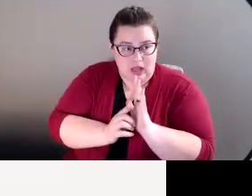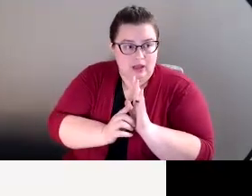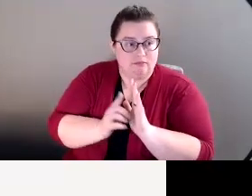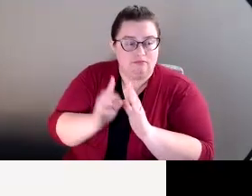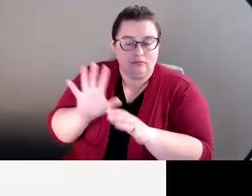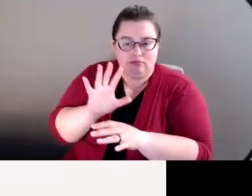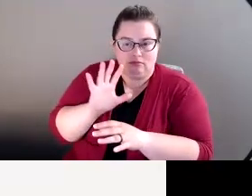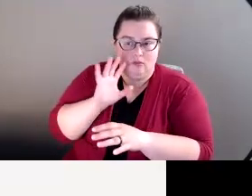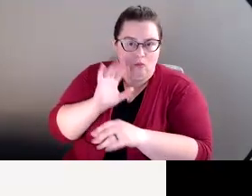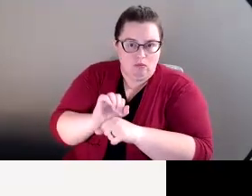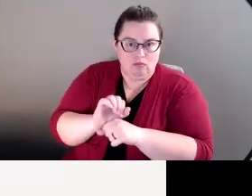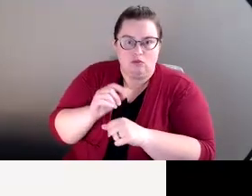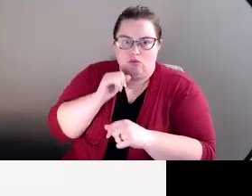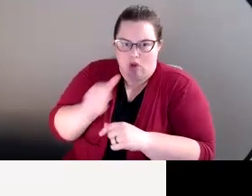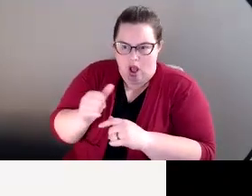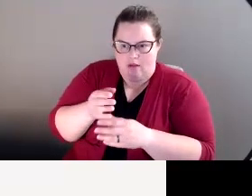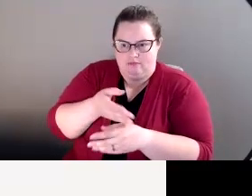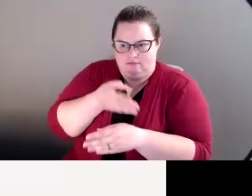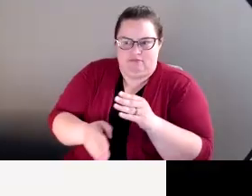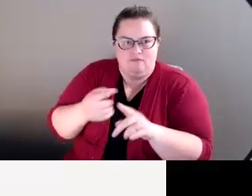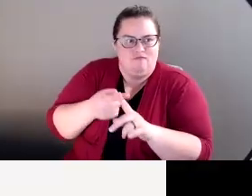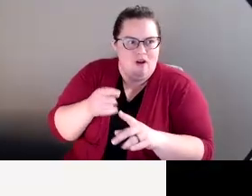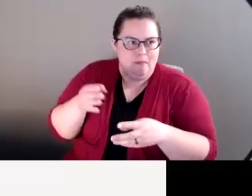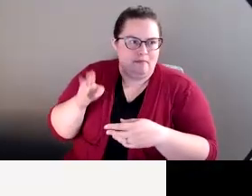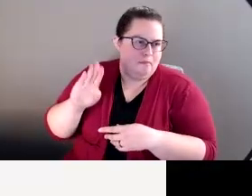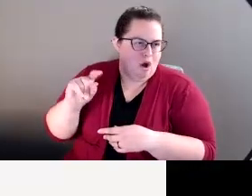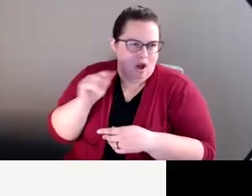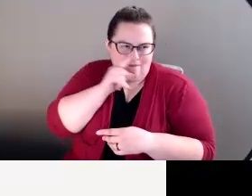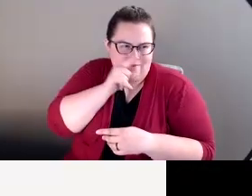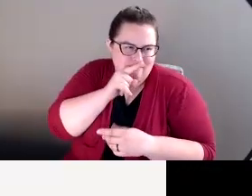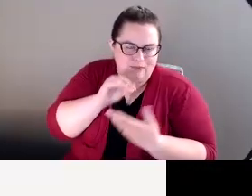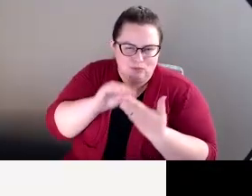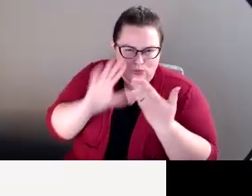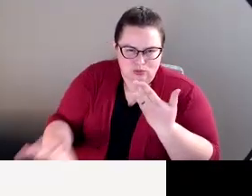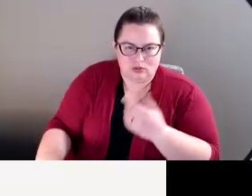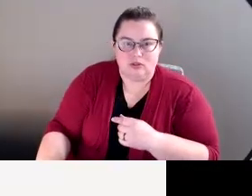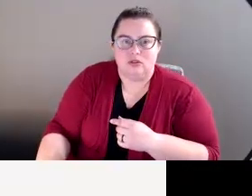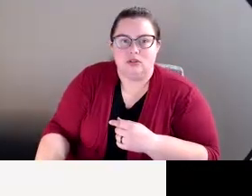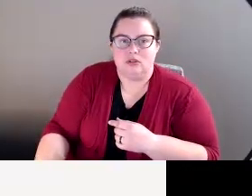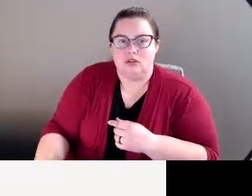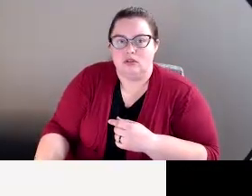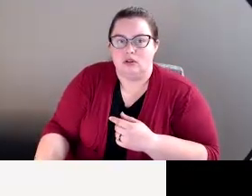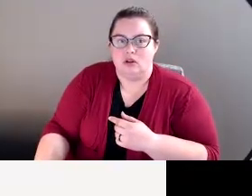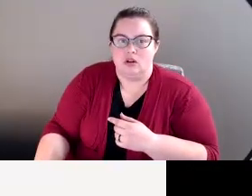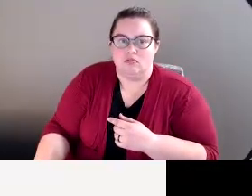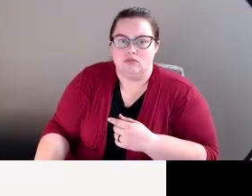We've listed some ideas here, you know, incorporating personalized content, into the prompt,